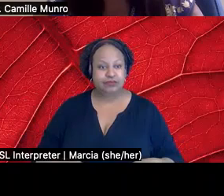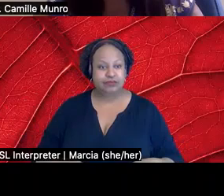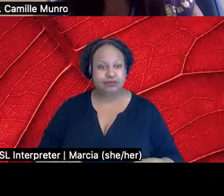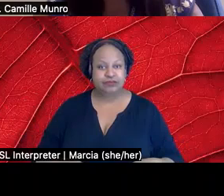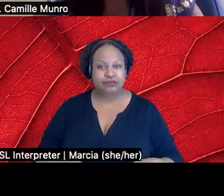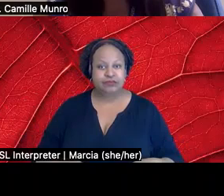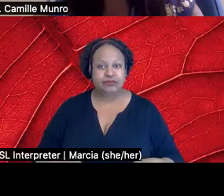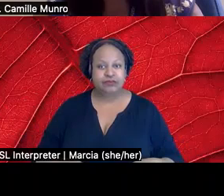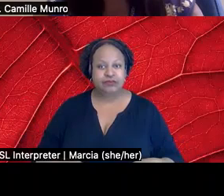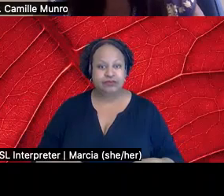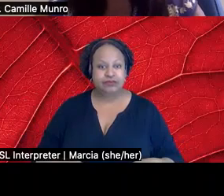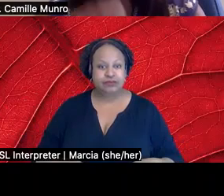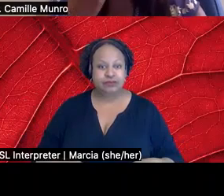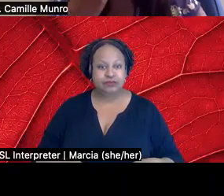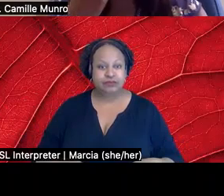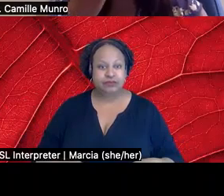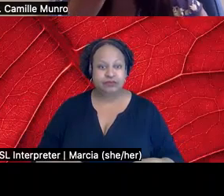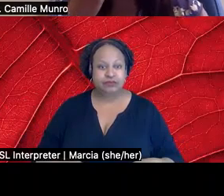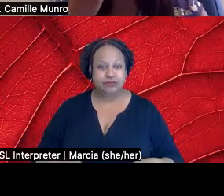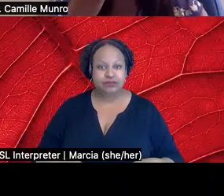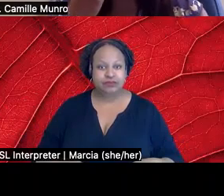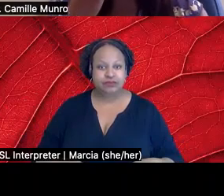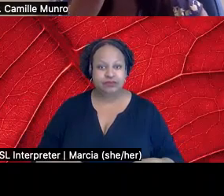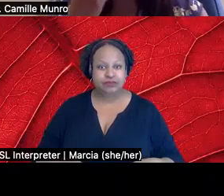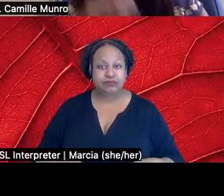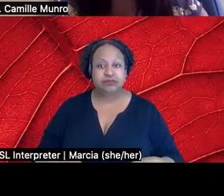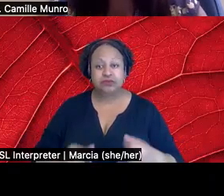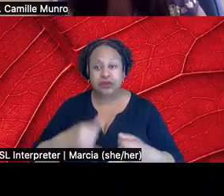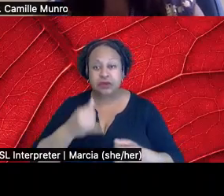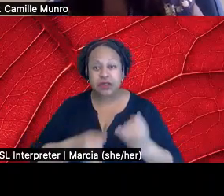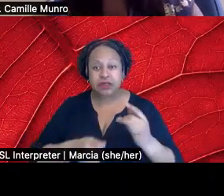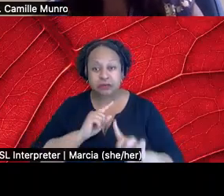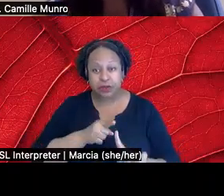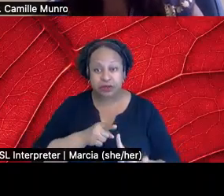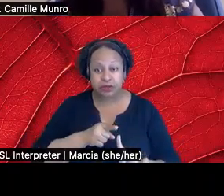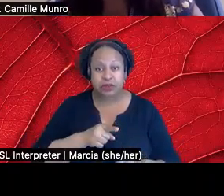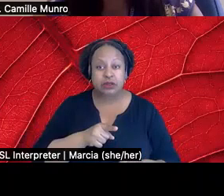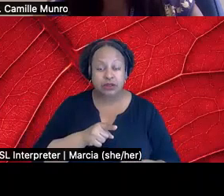Lastly, I just wanted to mention that because things were so difficult in